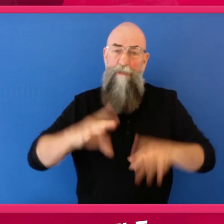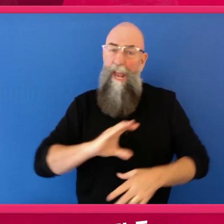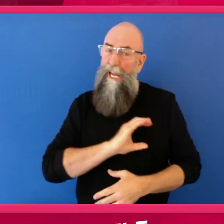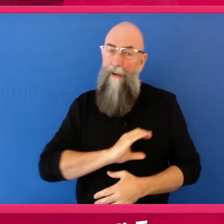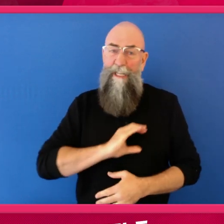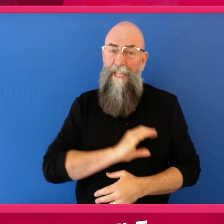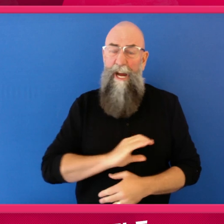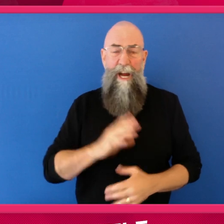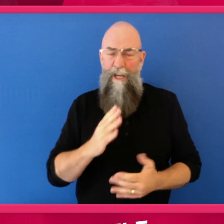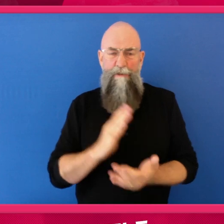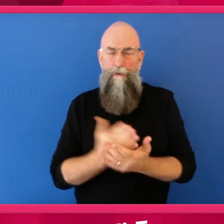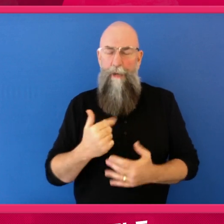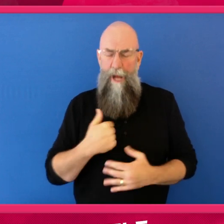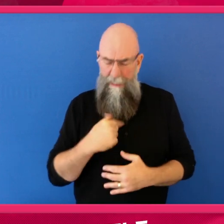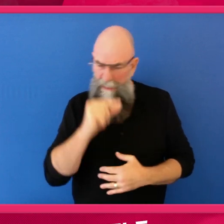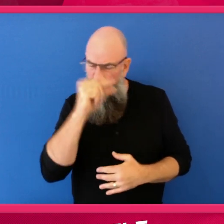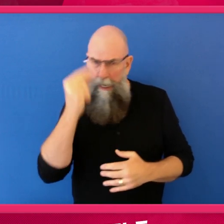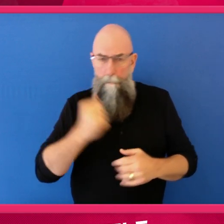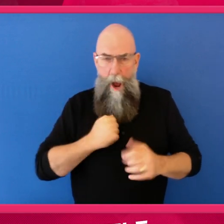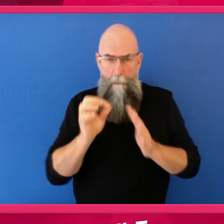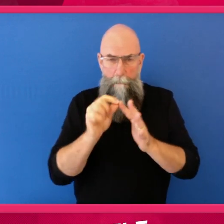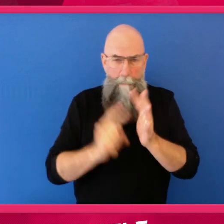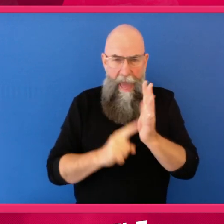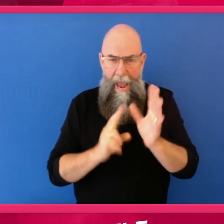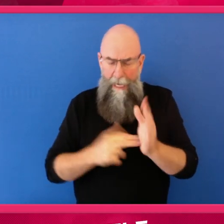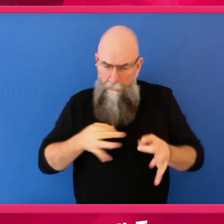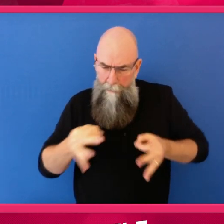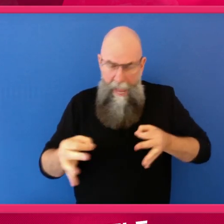usually my race plan is to come home hard, and try and chase him down. The difference